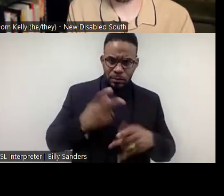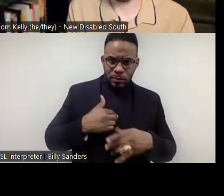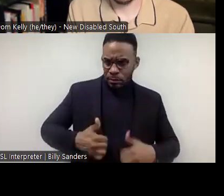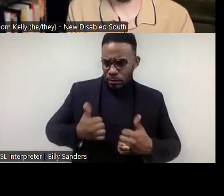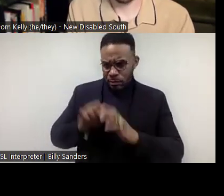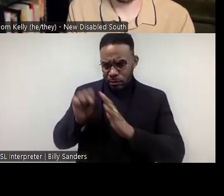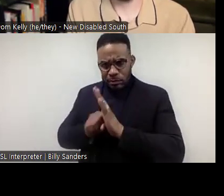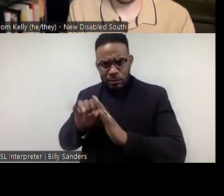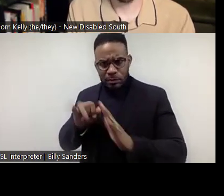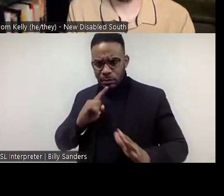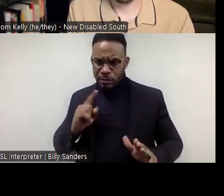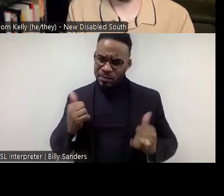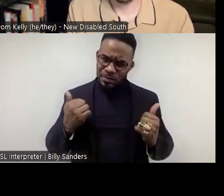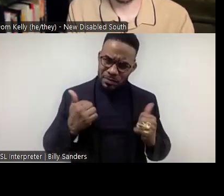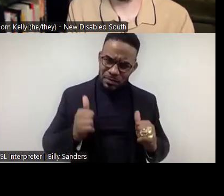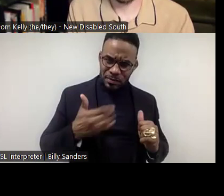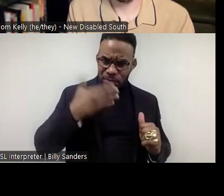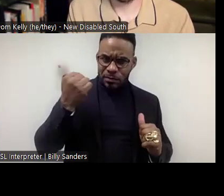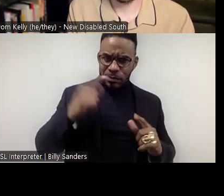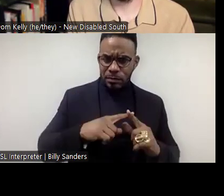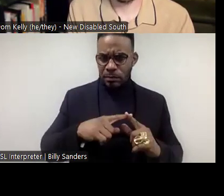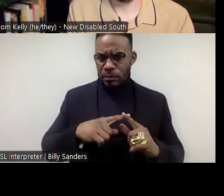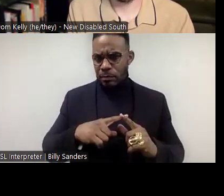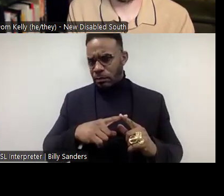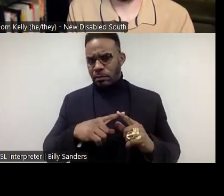state that is cutting home healthcare. I live in a state